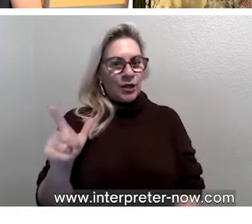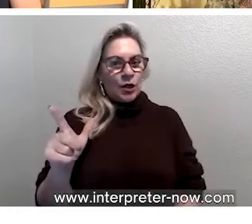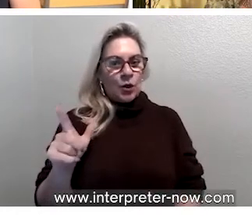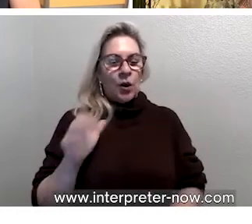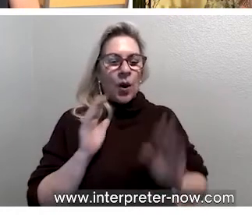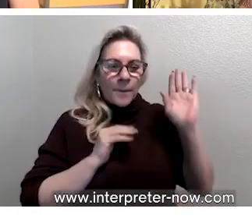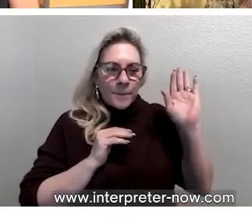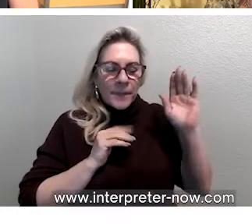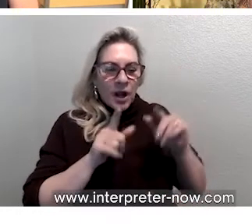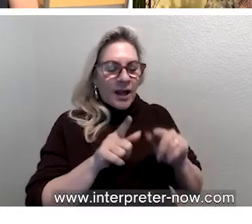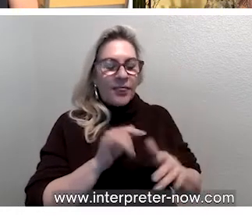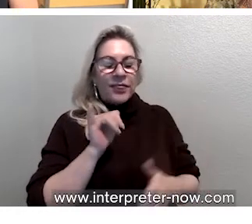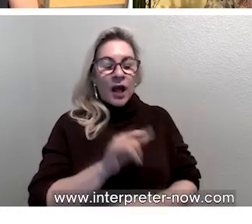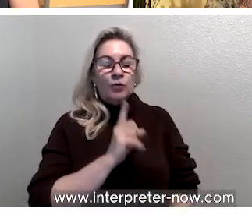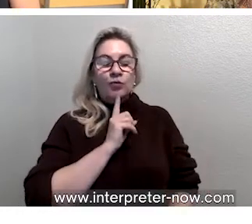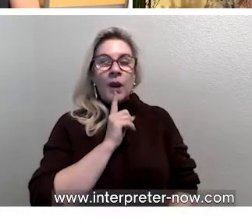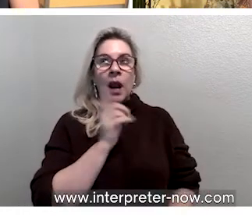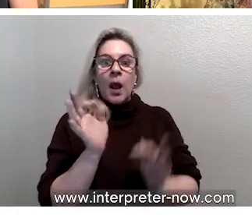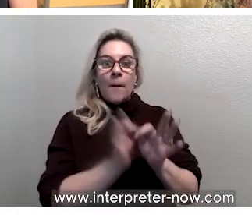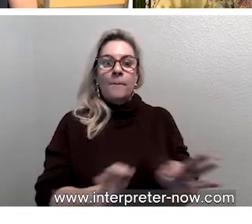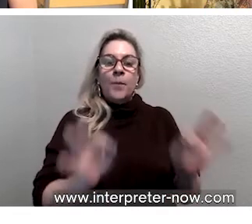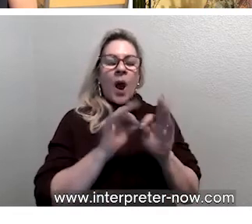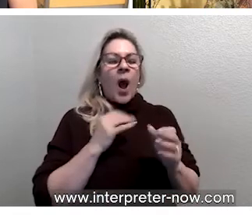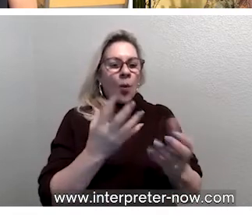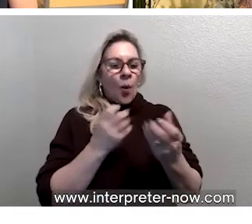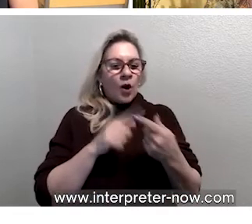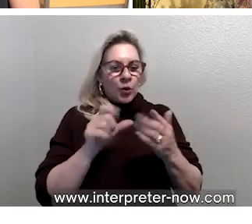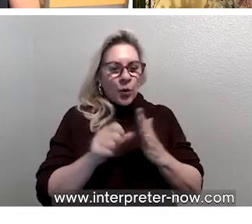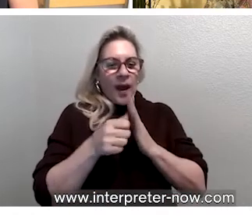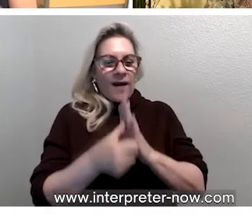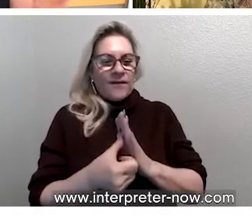I think that it's really important to call out that you are creating that space, whether